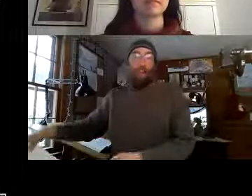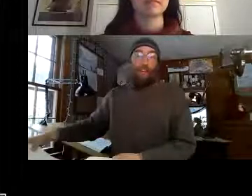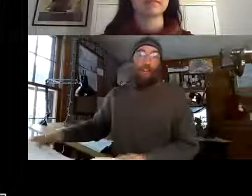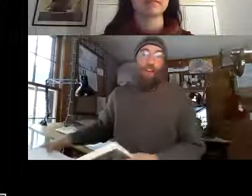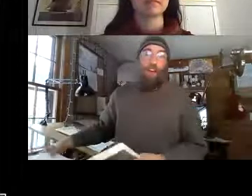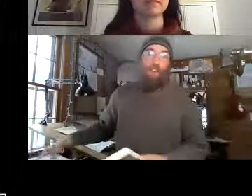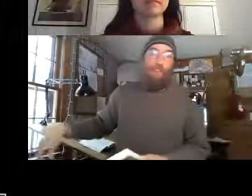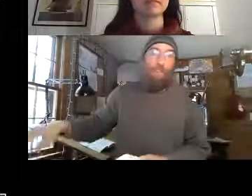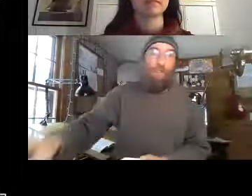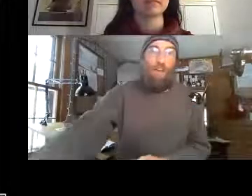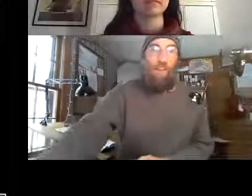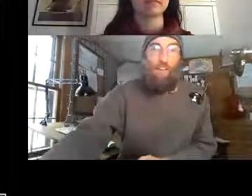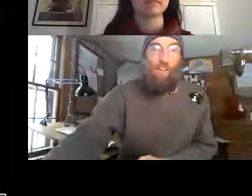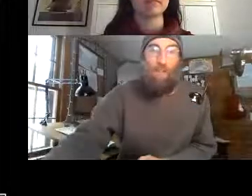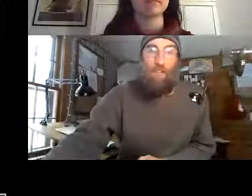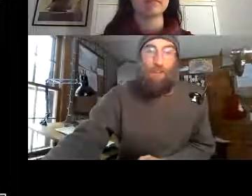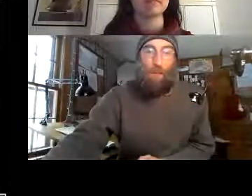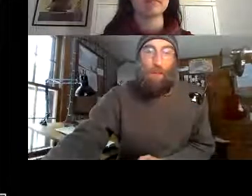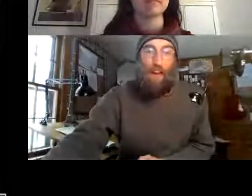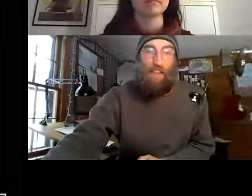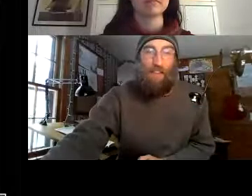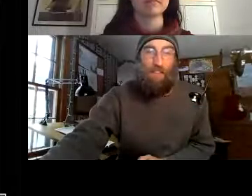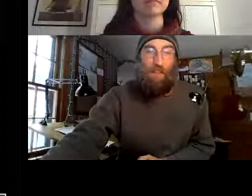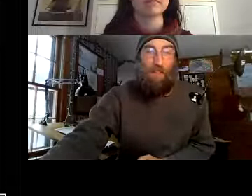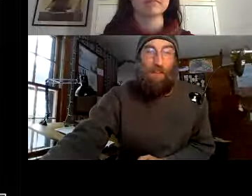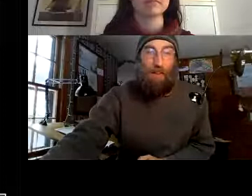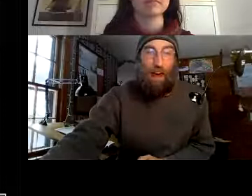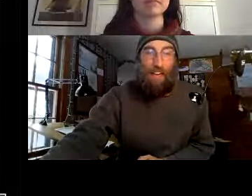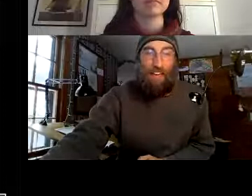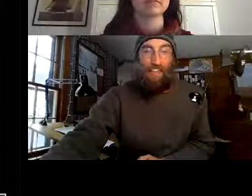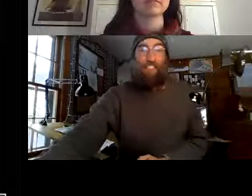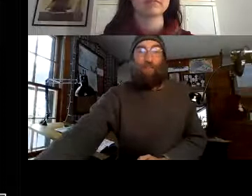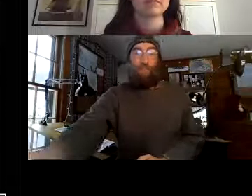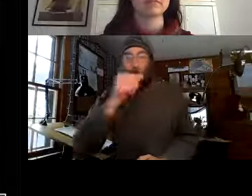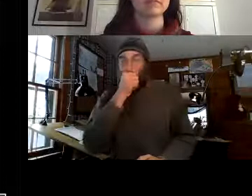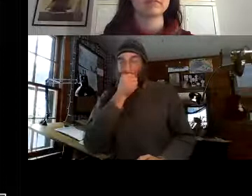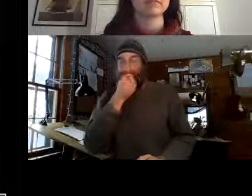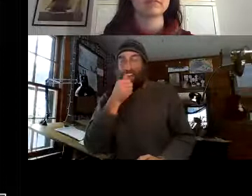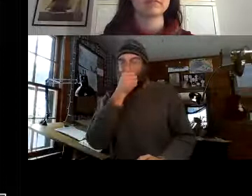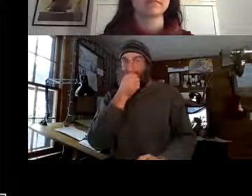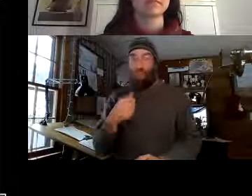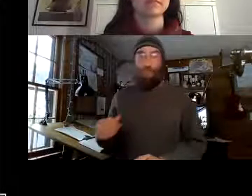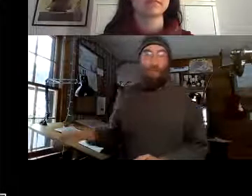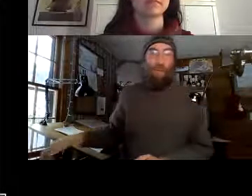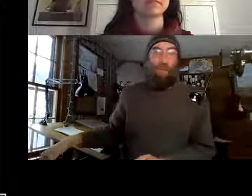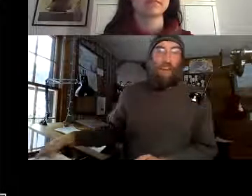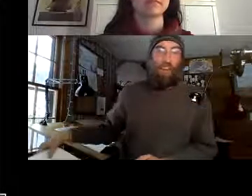time. Now, if you uh, if you know your Civil War painting... there's no reason you would recognize this fellow that I drew as